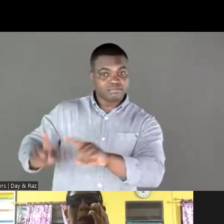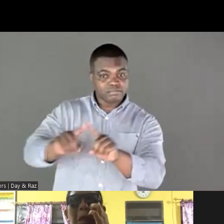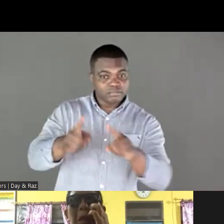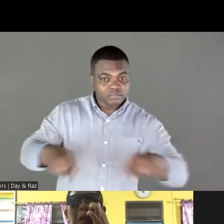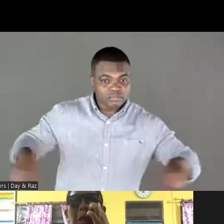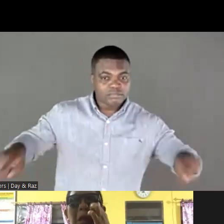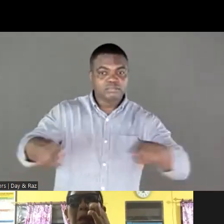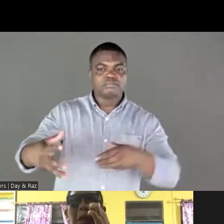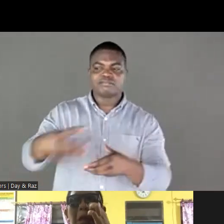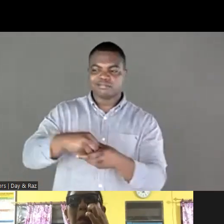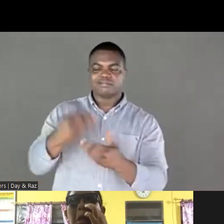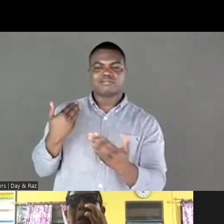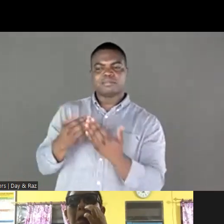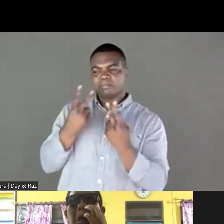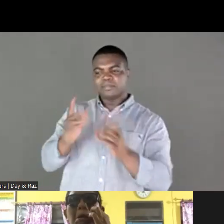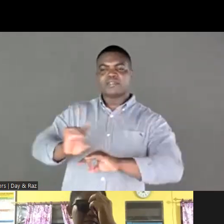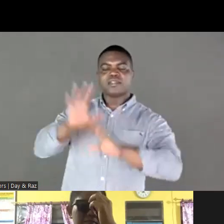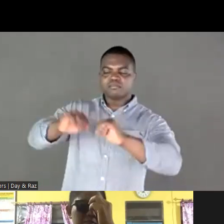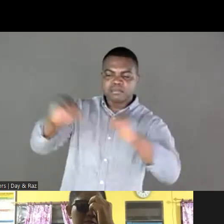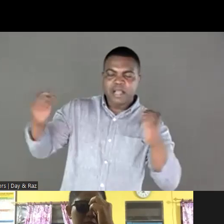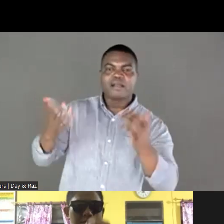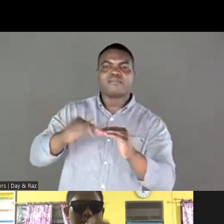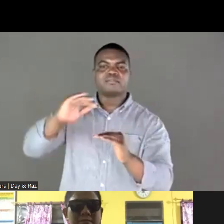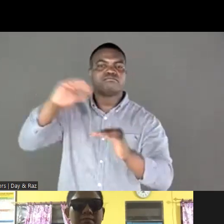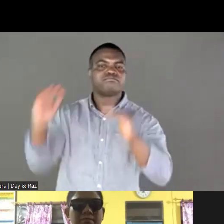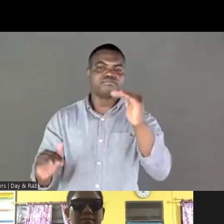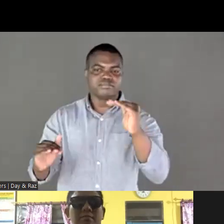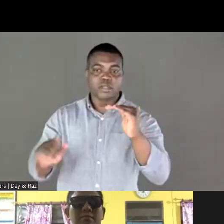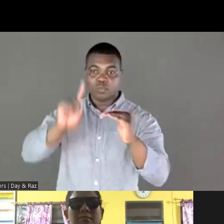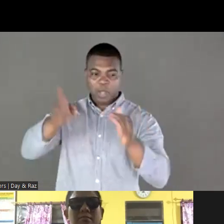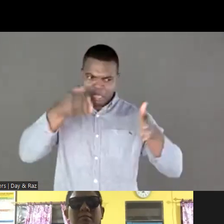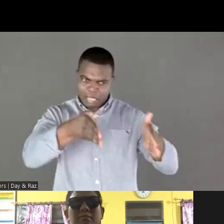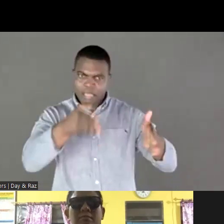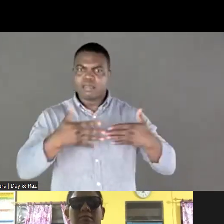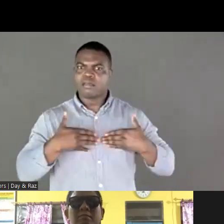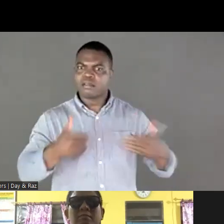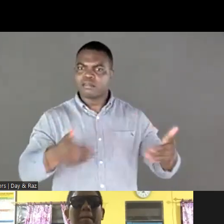studies and balanced it also with interviews with donors and delivery intermediaries. So we spoke